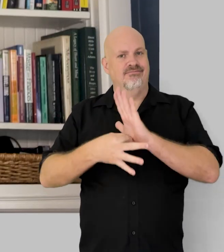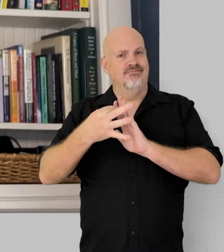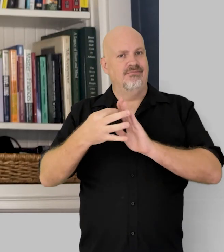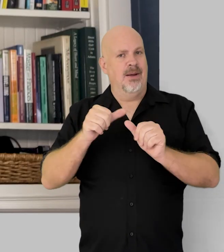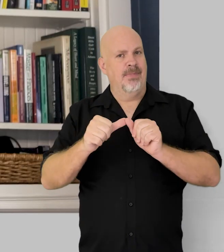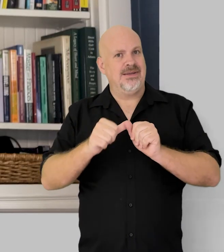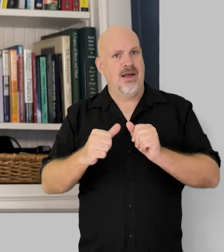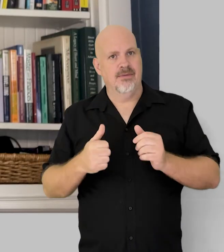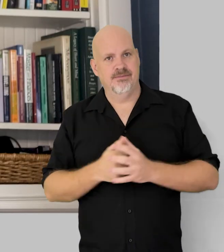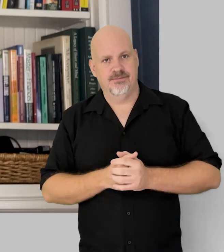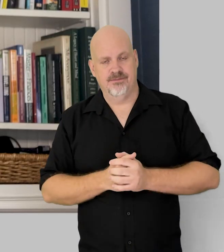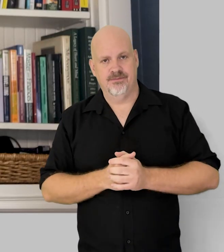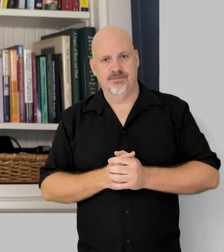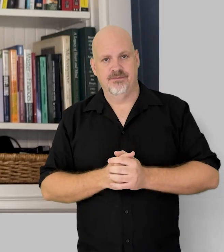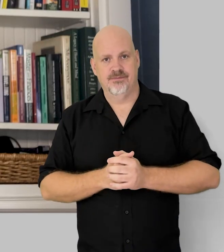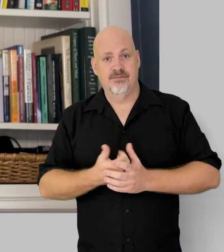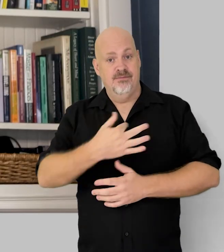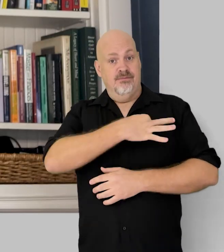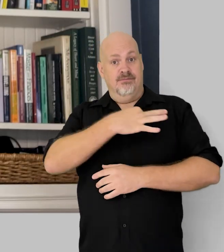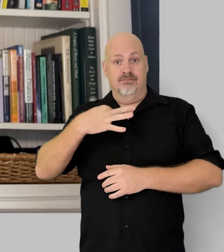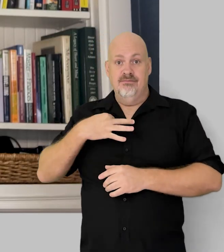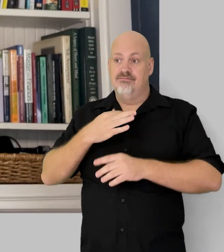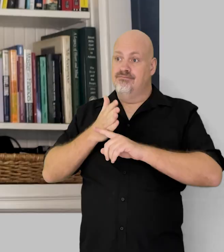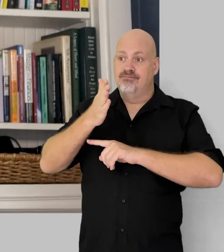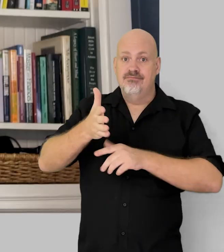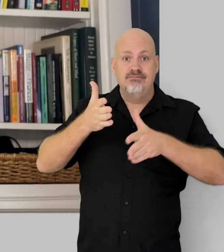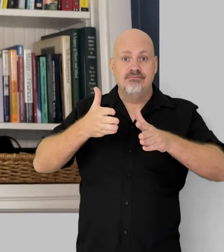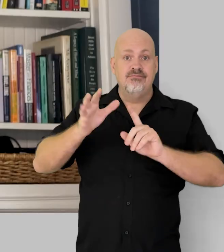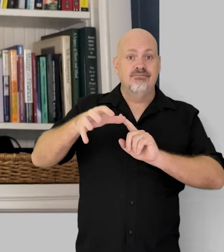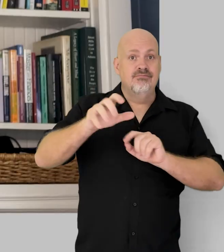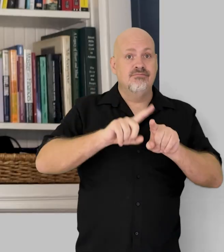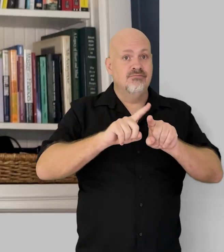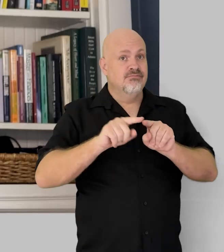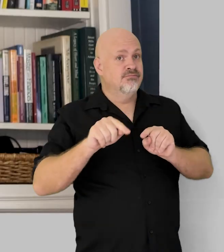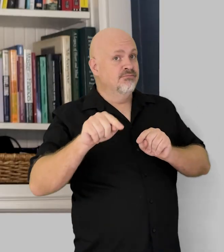and management of cardiovascular disease among individuals with mental disorders.